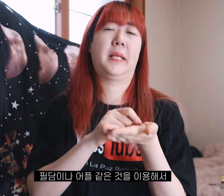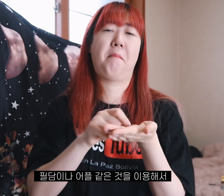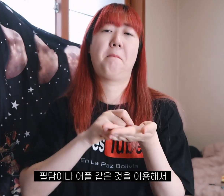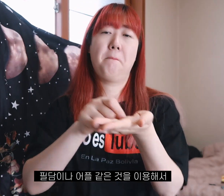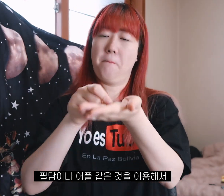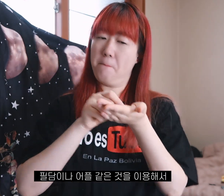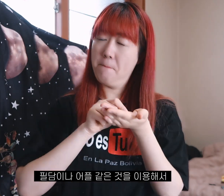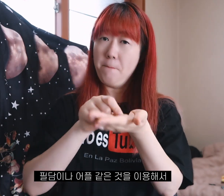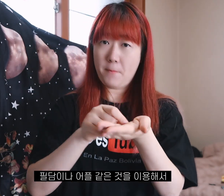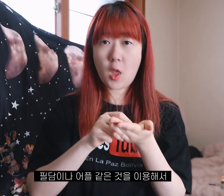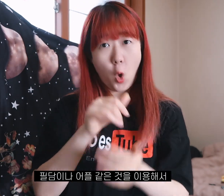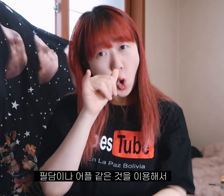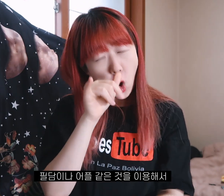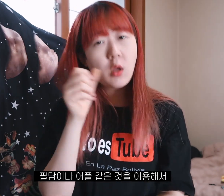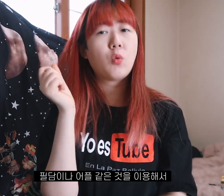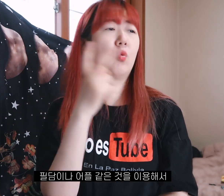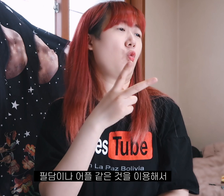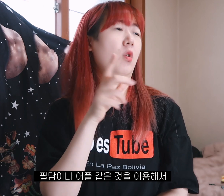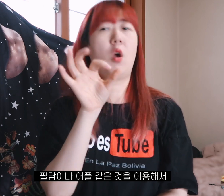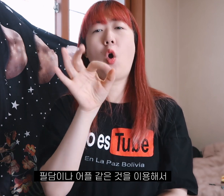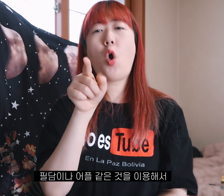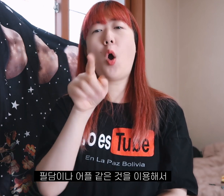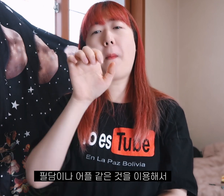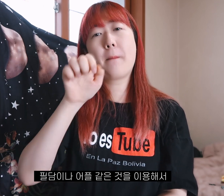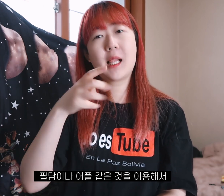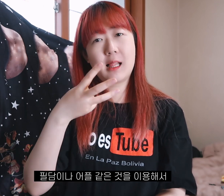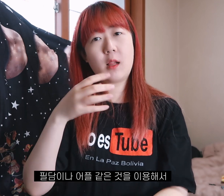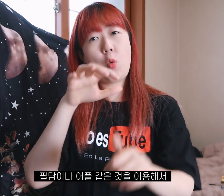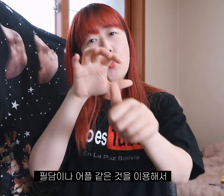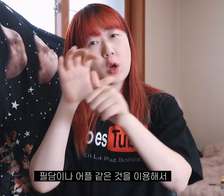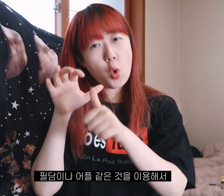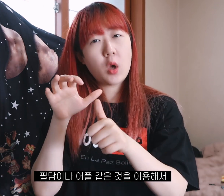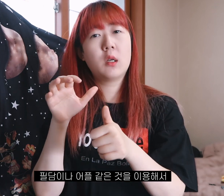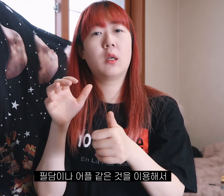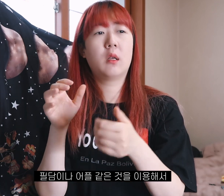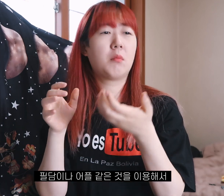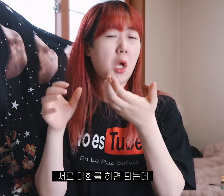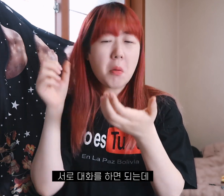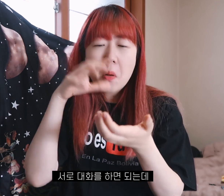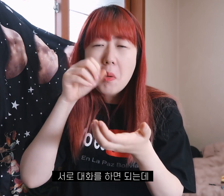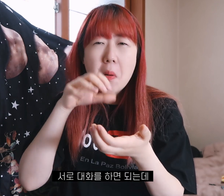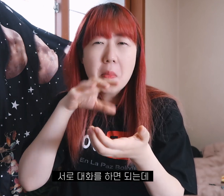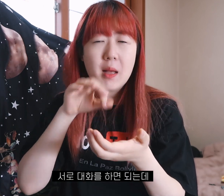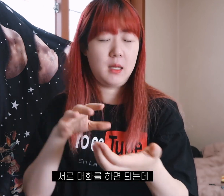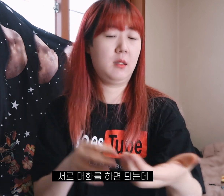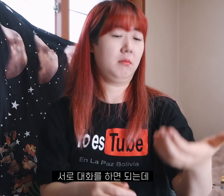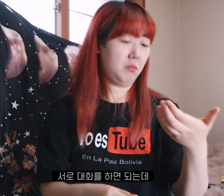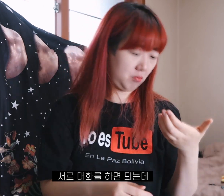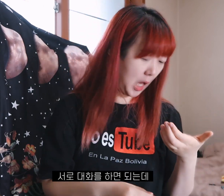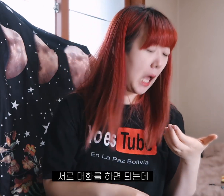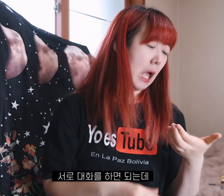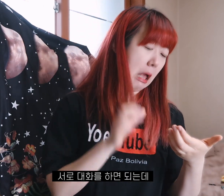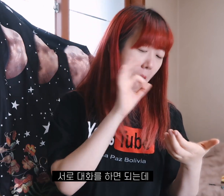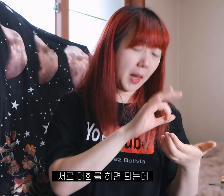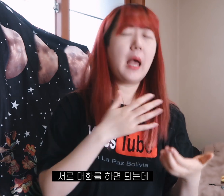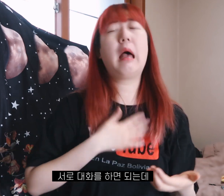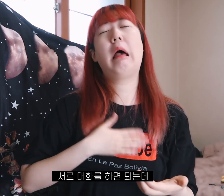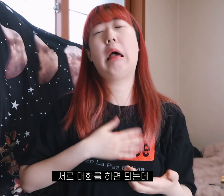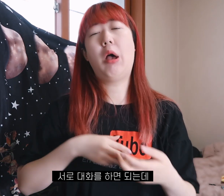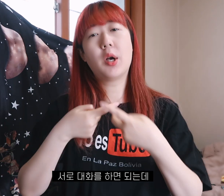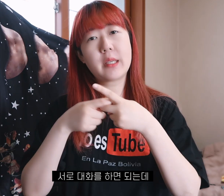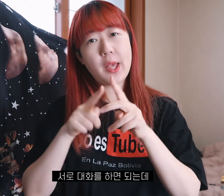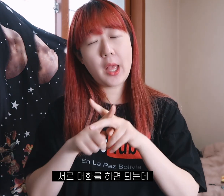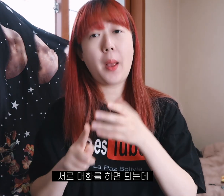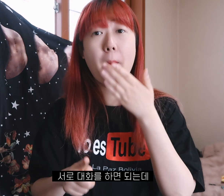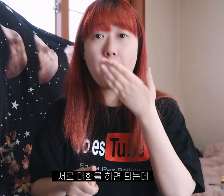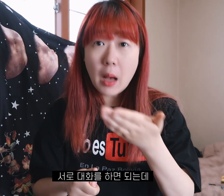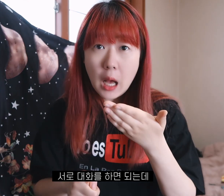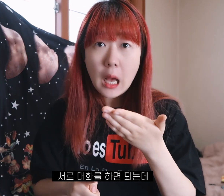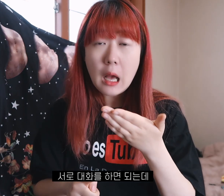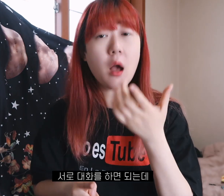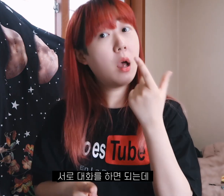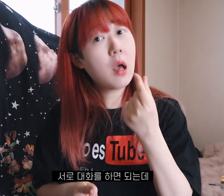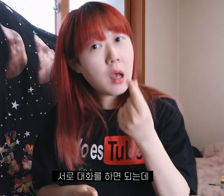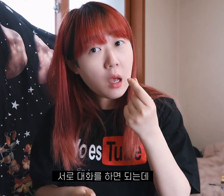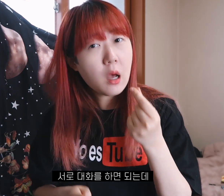we can talk to each other through written conversations or apps,